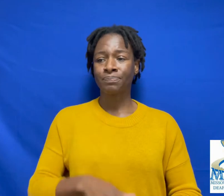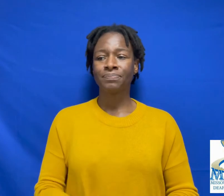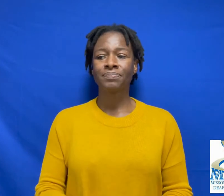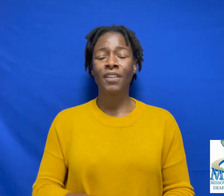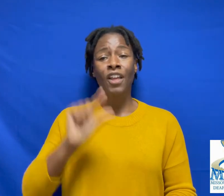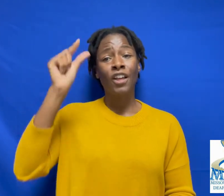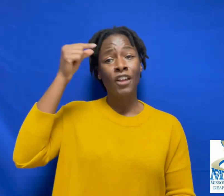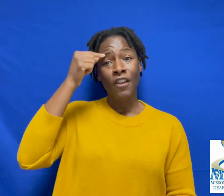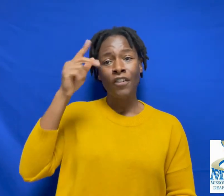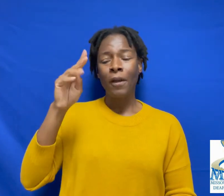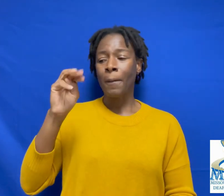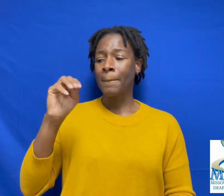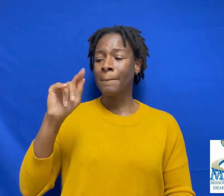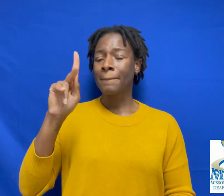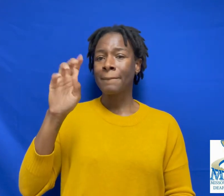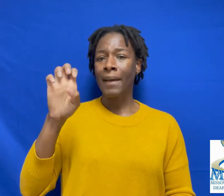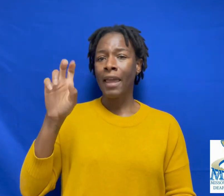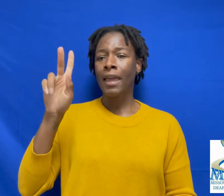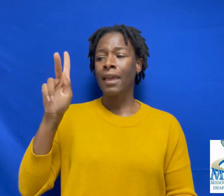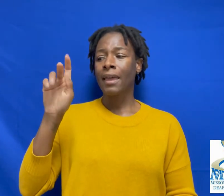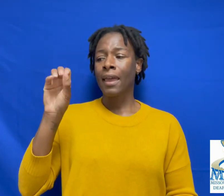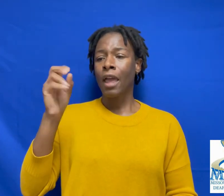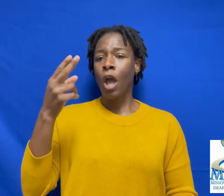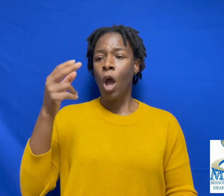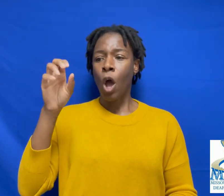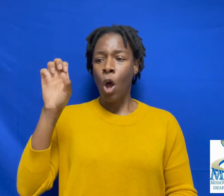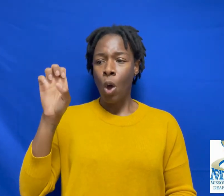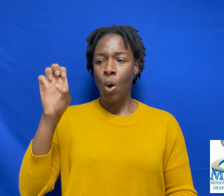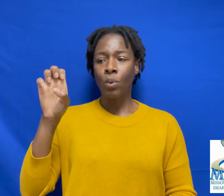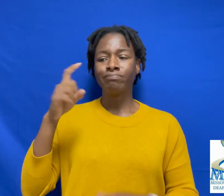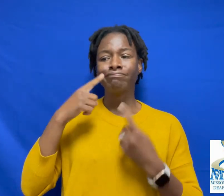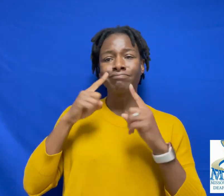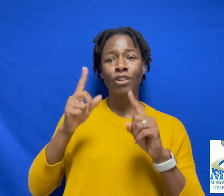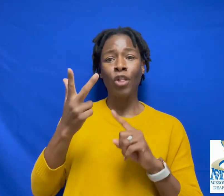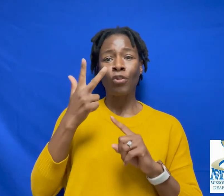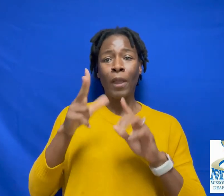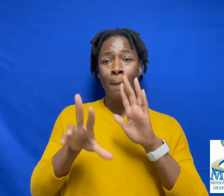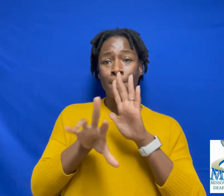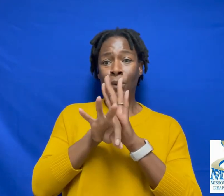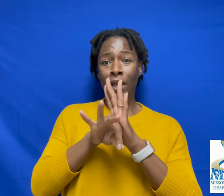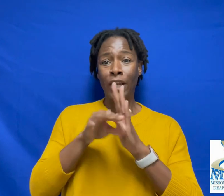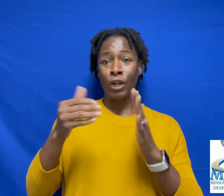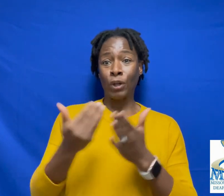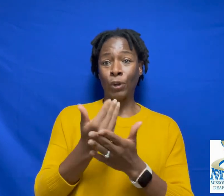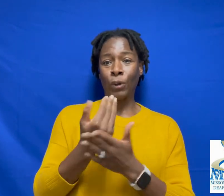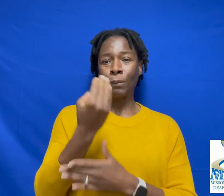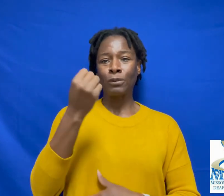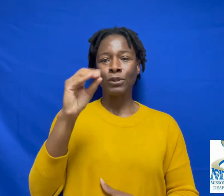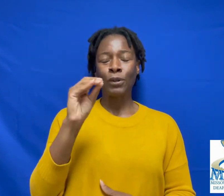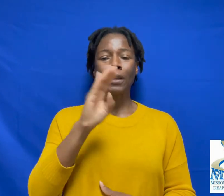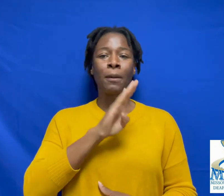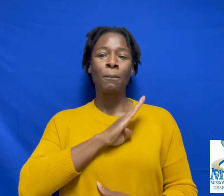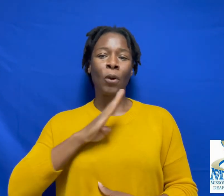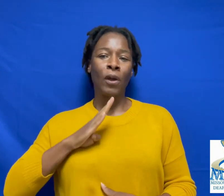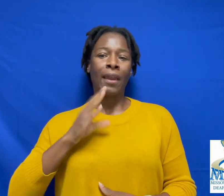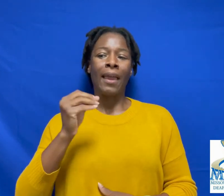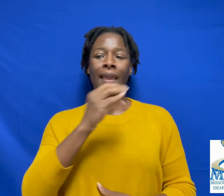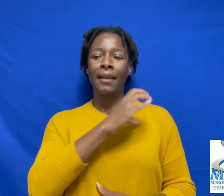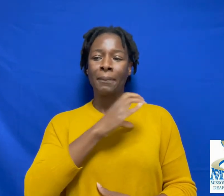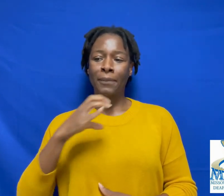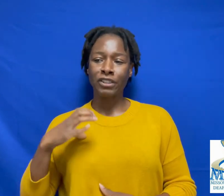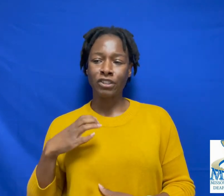Governor Mike Kehoe announced three appointed new Missouri Board and commissions